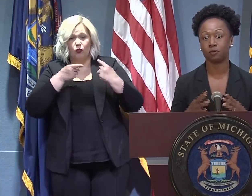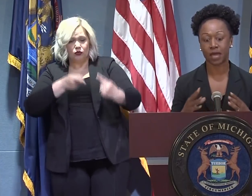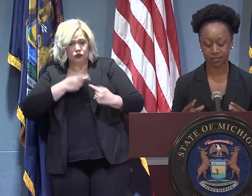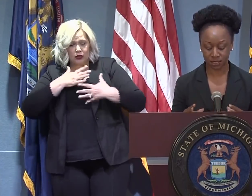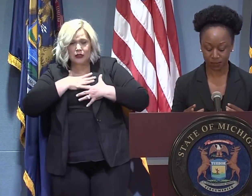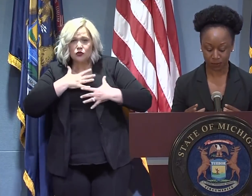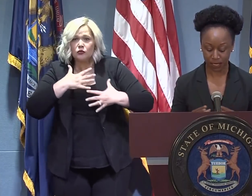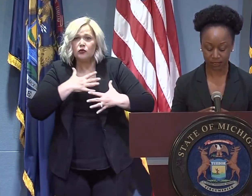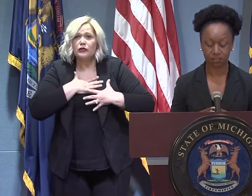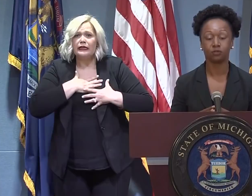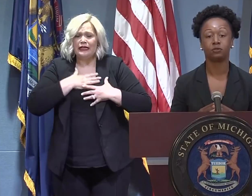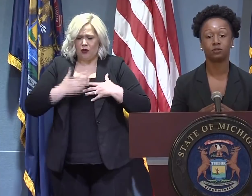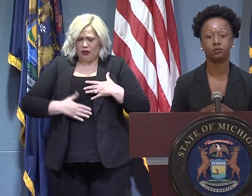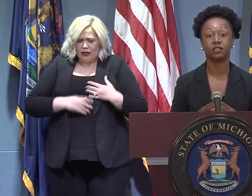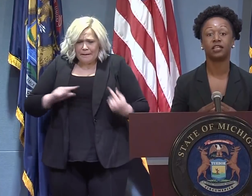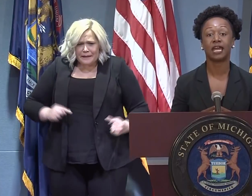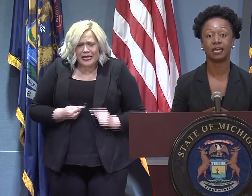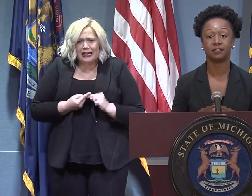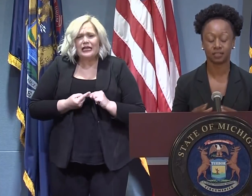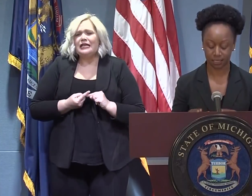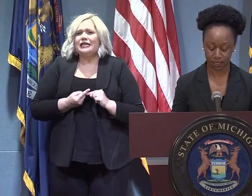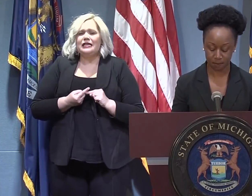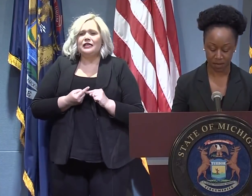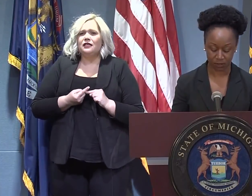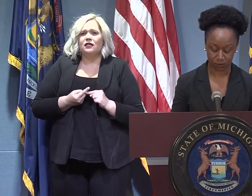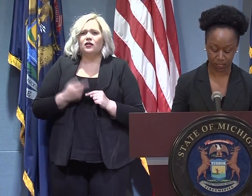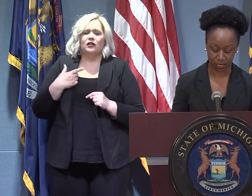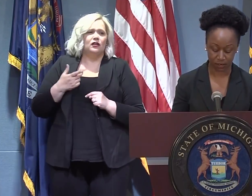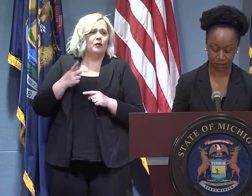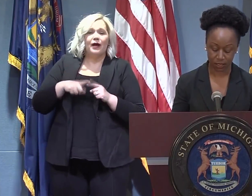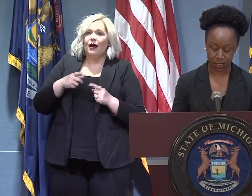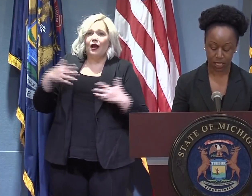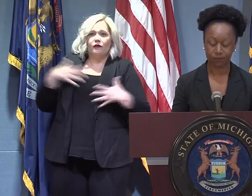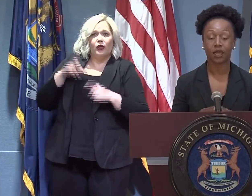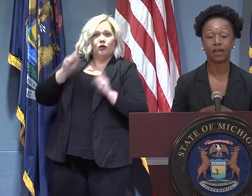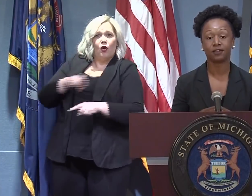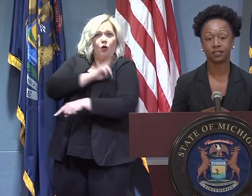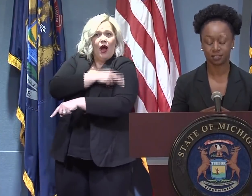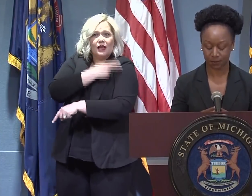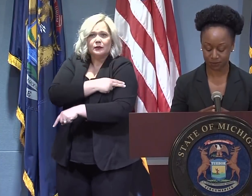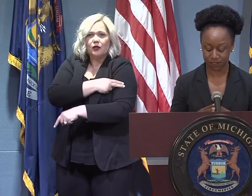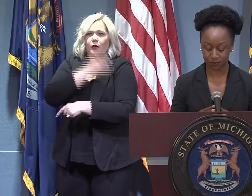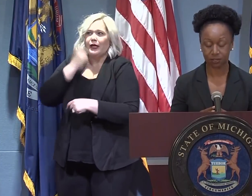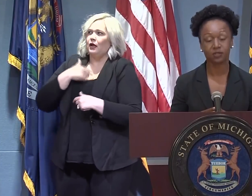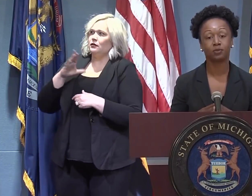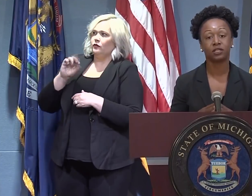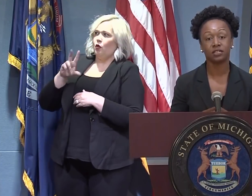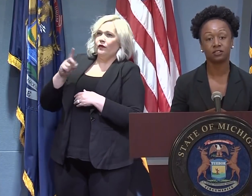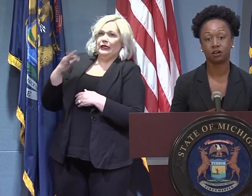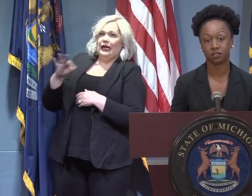ANYONE EXPERIENCING ANYTHING LIKE SEVERE CHEST PAIN OR DIFFICULTY BREATHING OR BAD STOMACH PAINS TO DELAY SEEKING